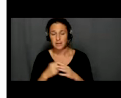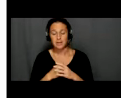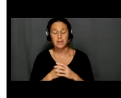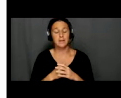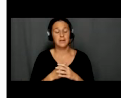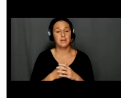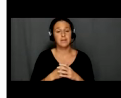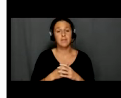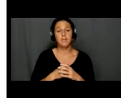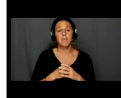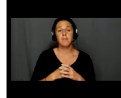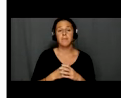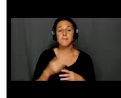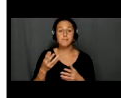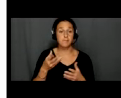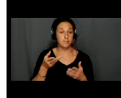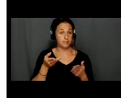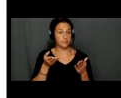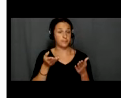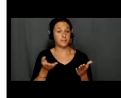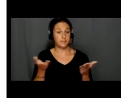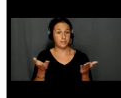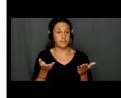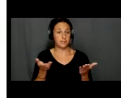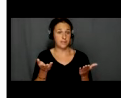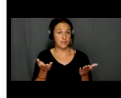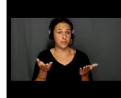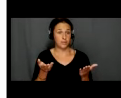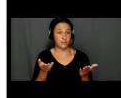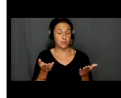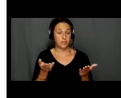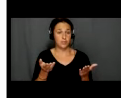it's 10 degrees higher and it's too much heat and I can't take it during